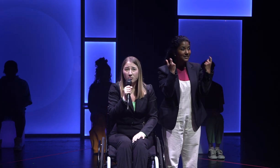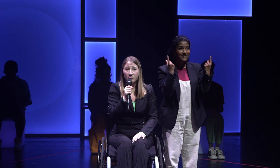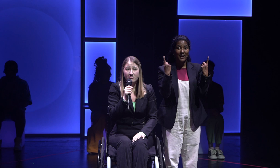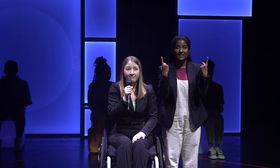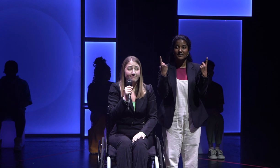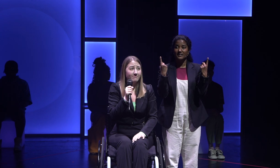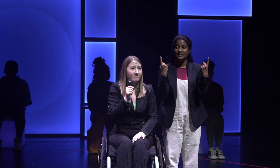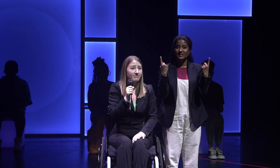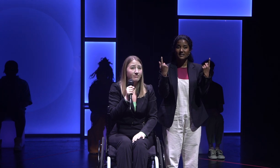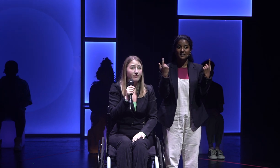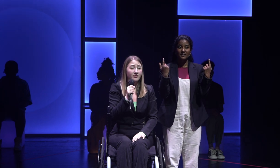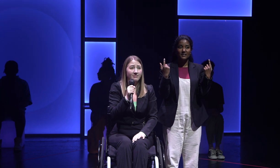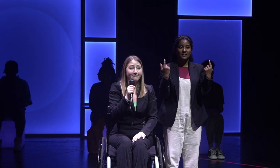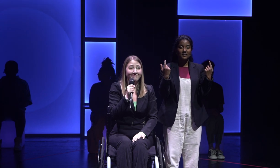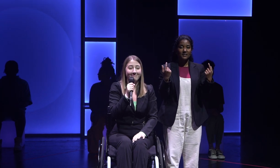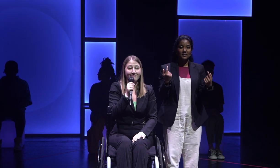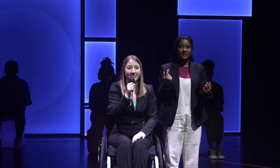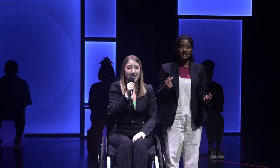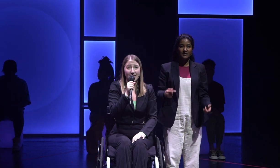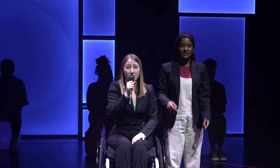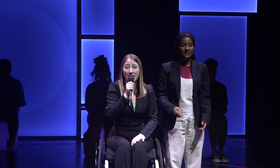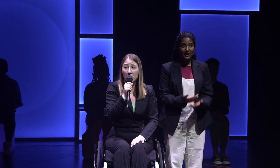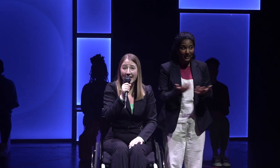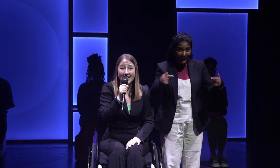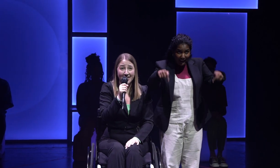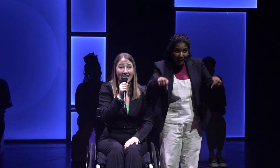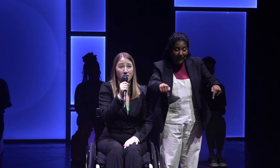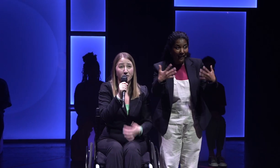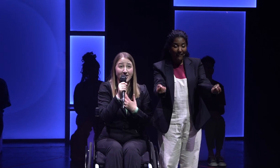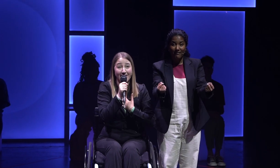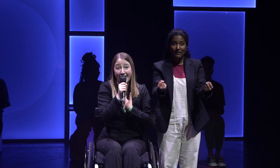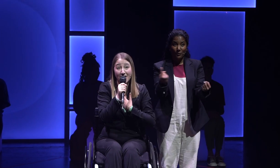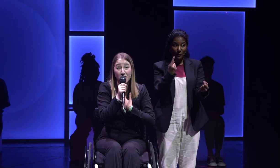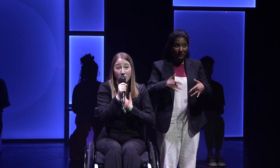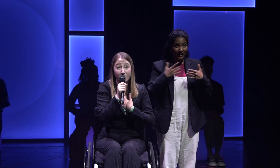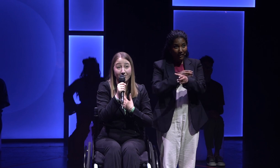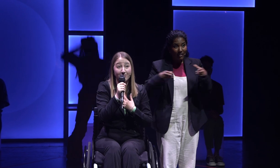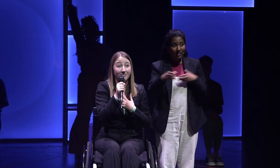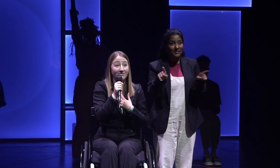what I'm saying? Is there anyone here tonight who feels like I do?